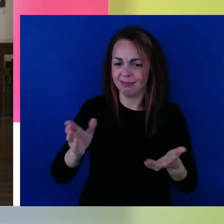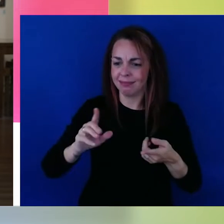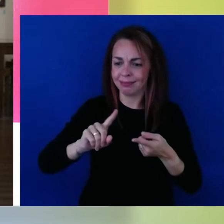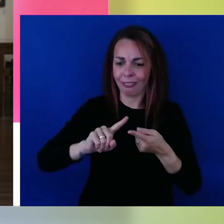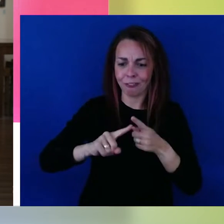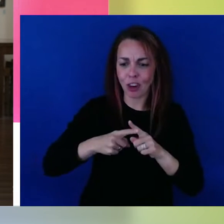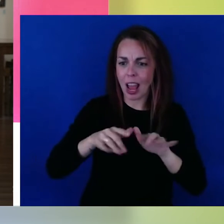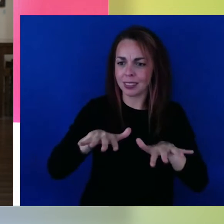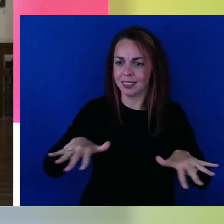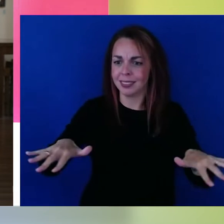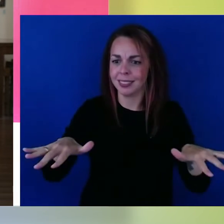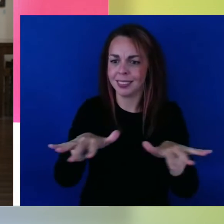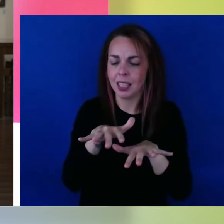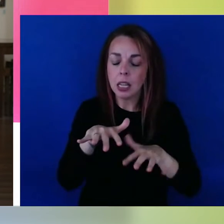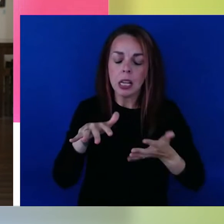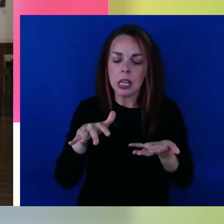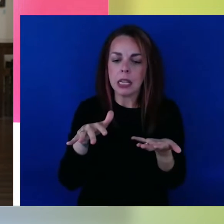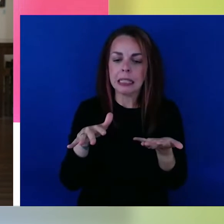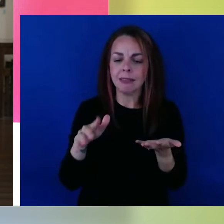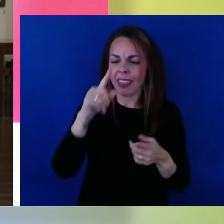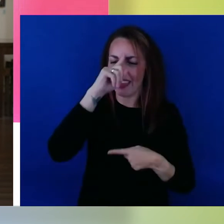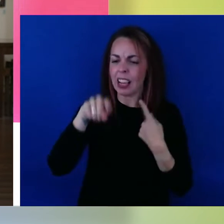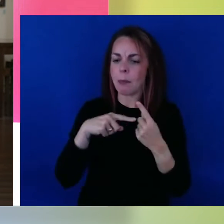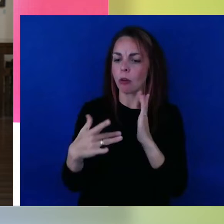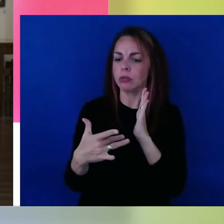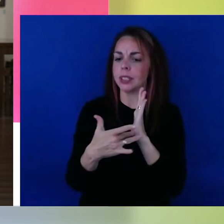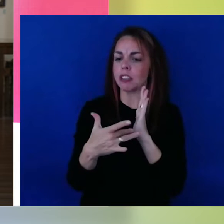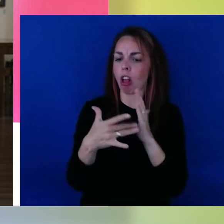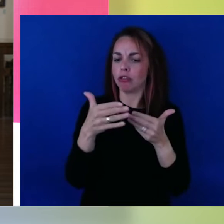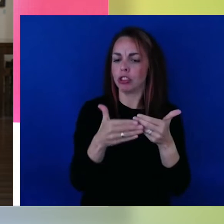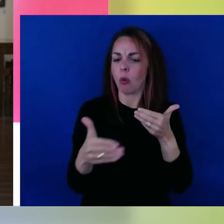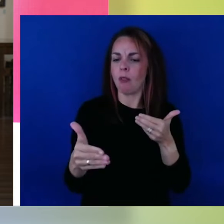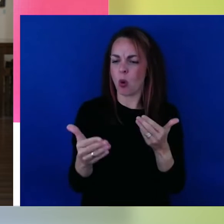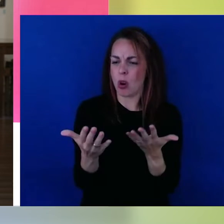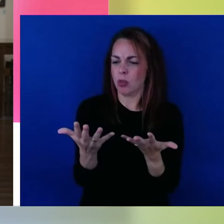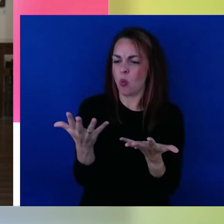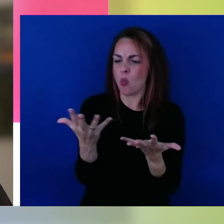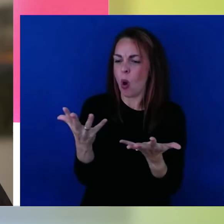and to think about technology going forward? What is that for you?